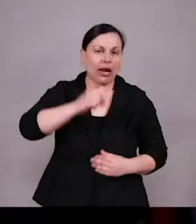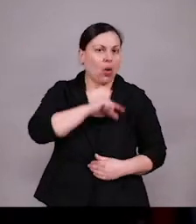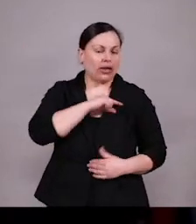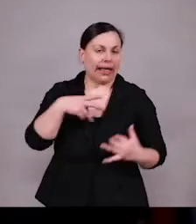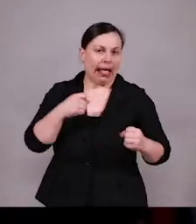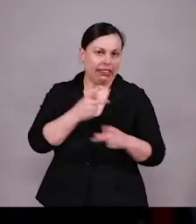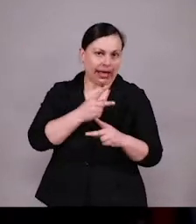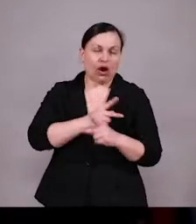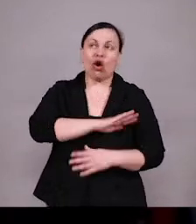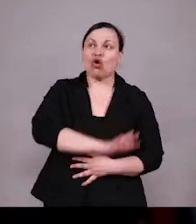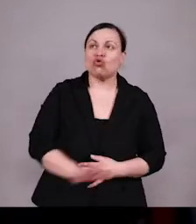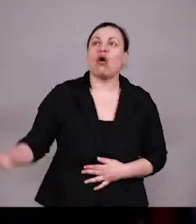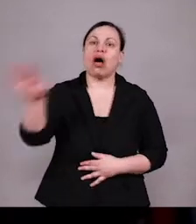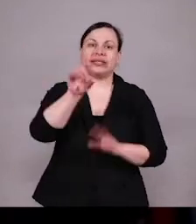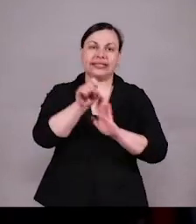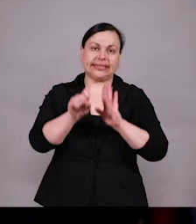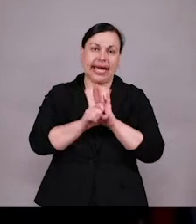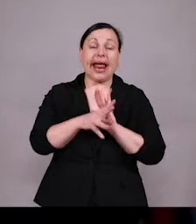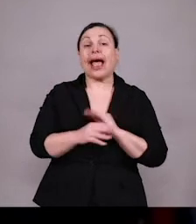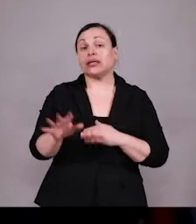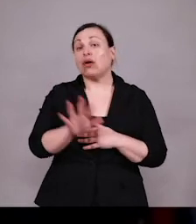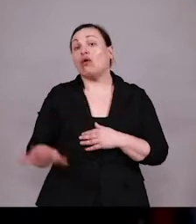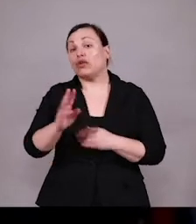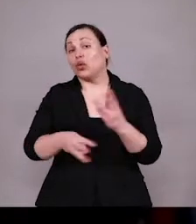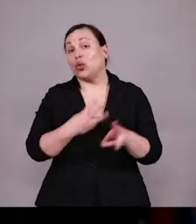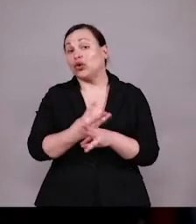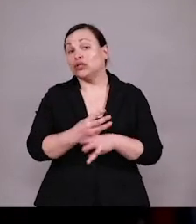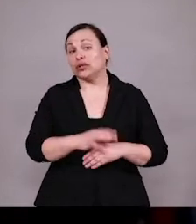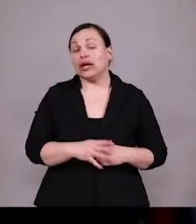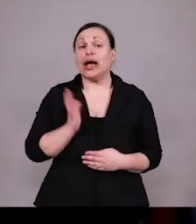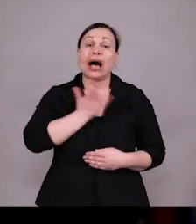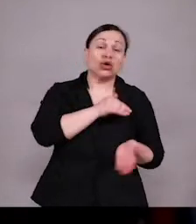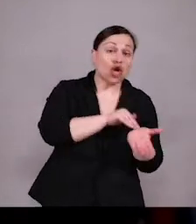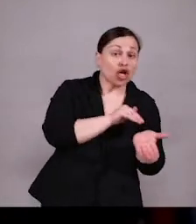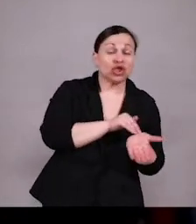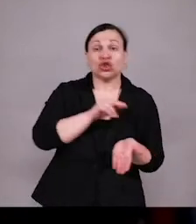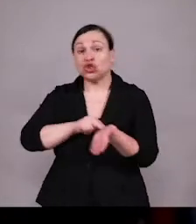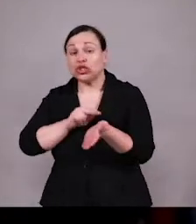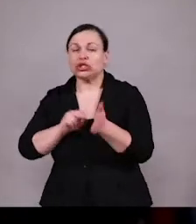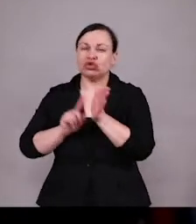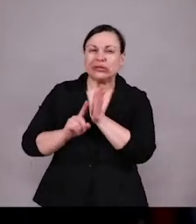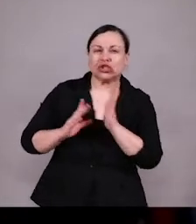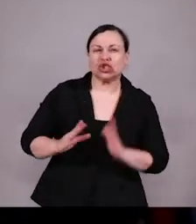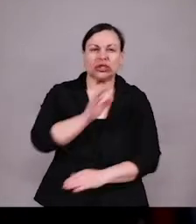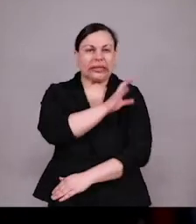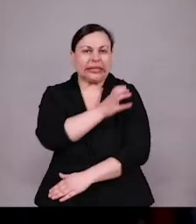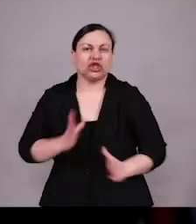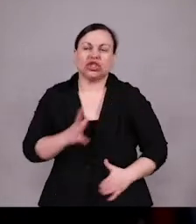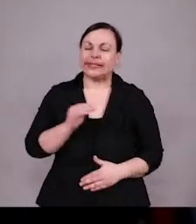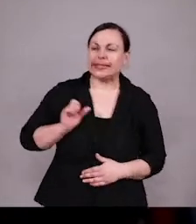health care across the state and around the world. Our doctors, nurses, researchers, clinicians